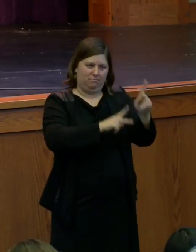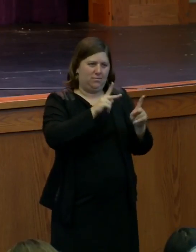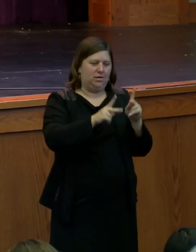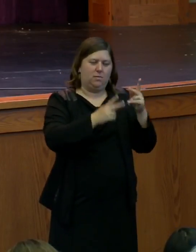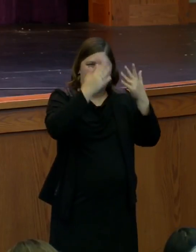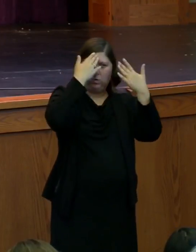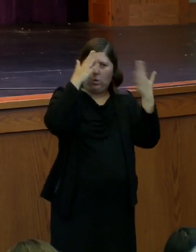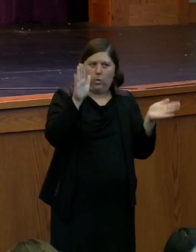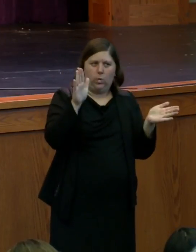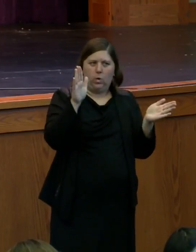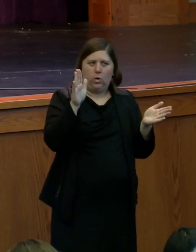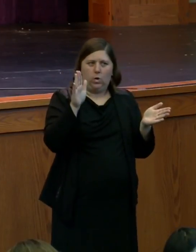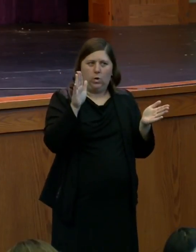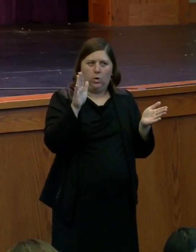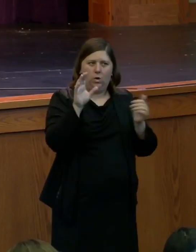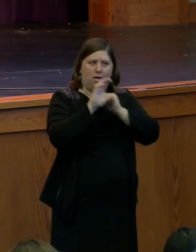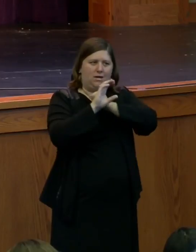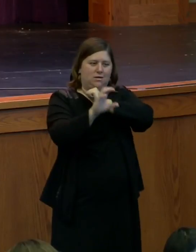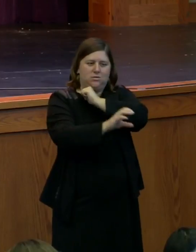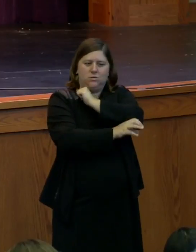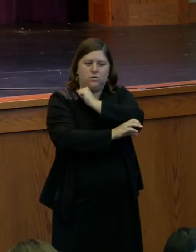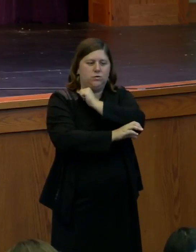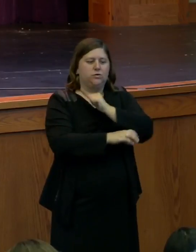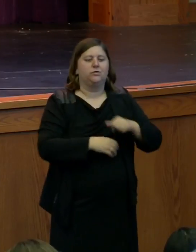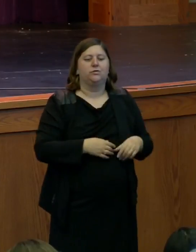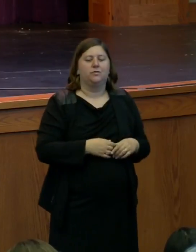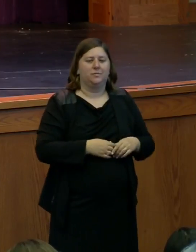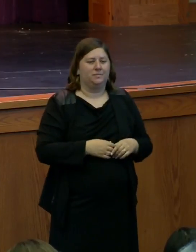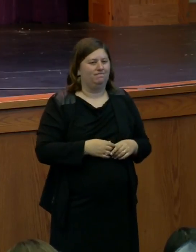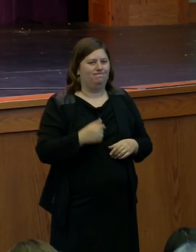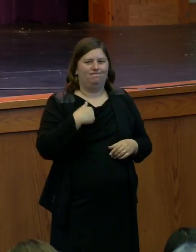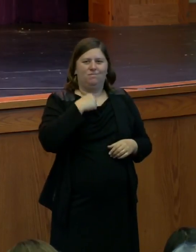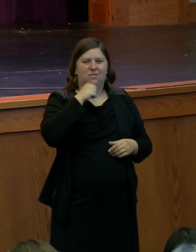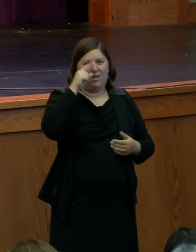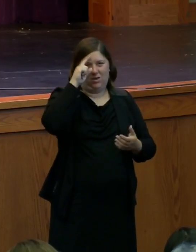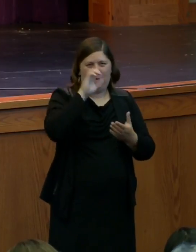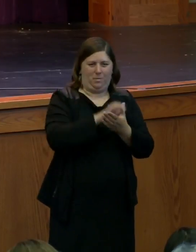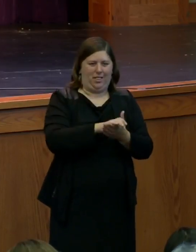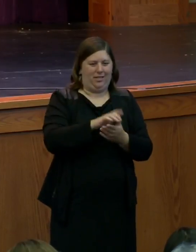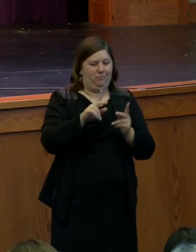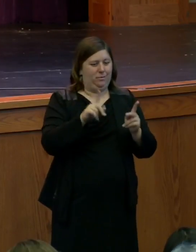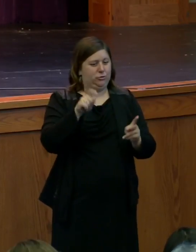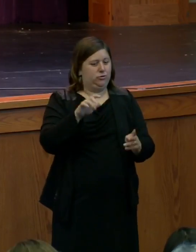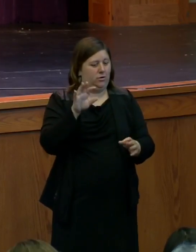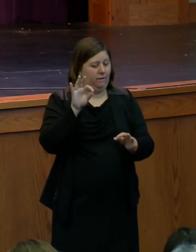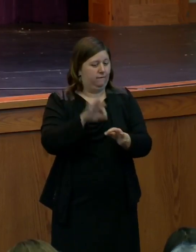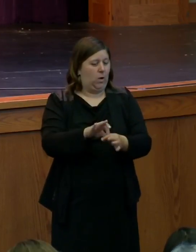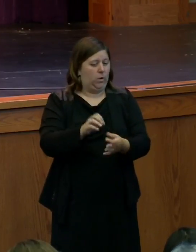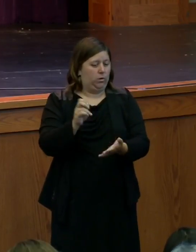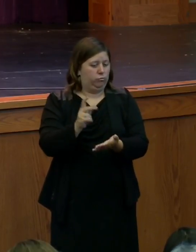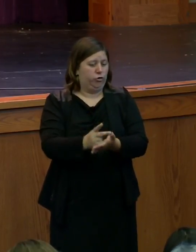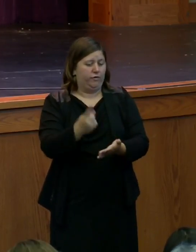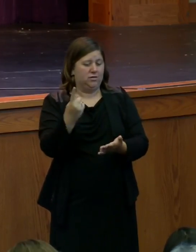KNOW A CONSTITUTION. I DON'T BELIEVE IN PEOPLE VOTING AND APPROVING FOR SOMETHING THAT